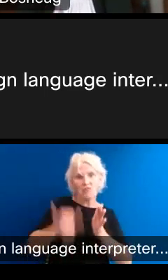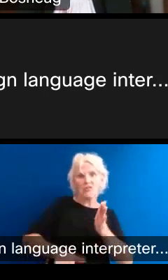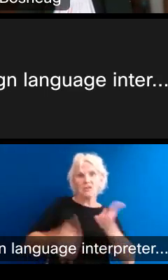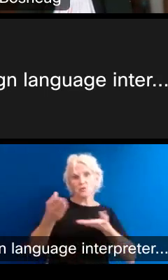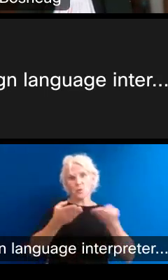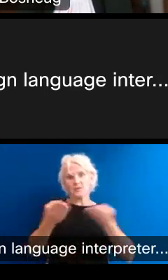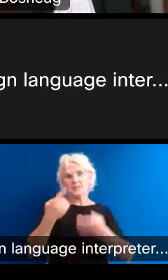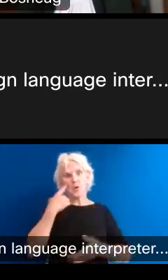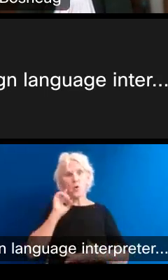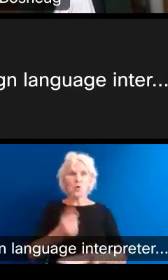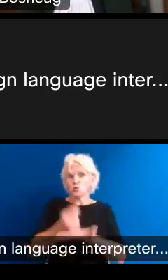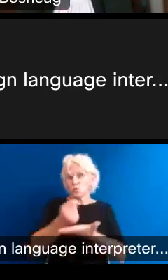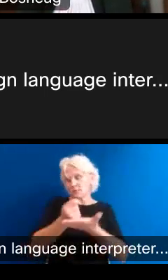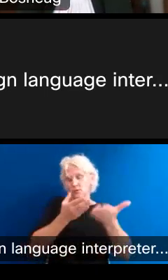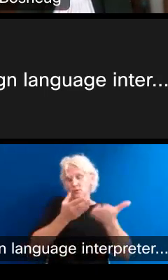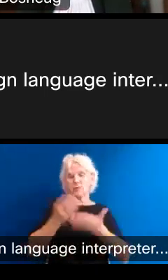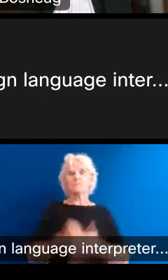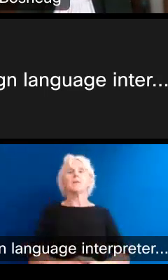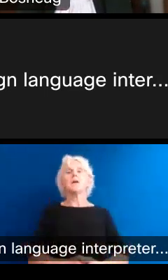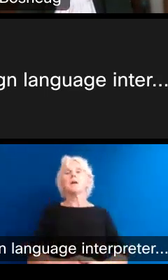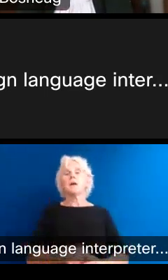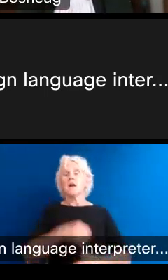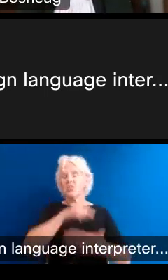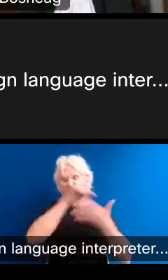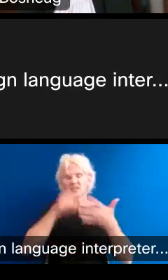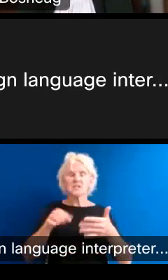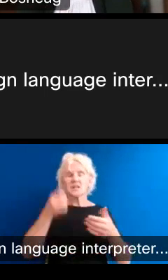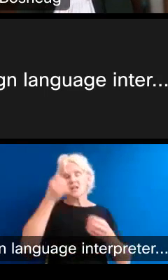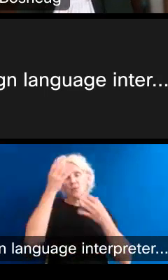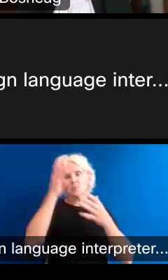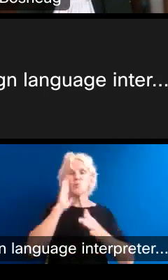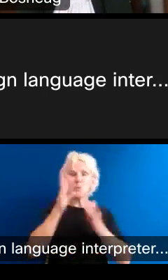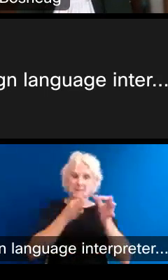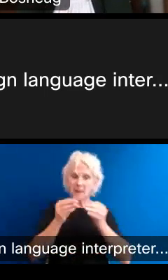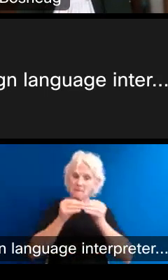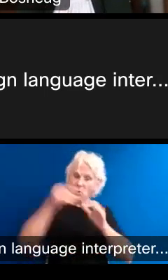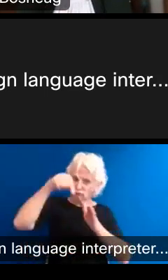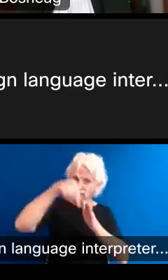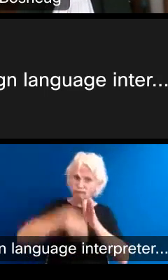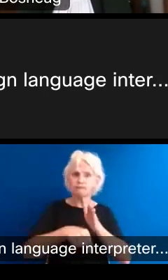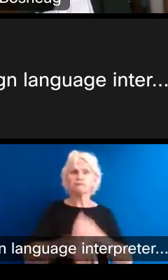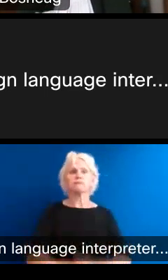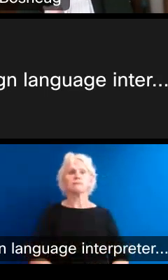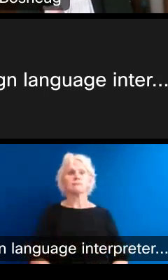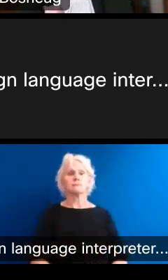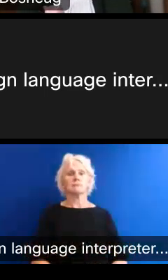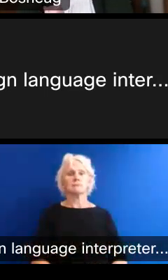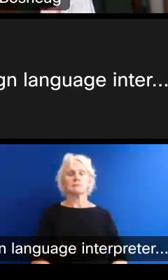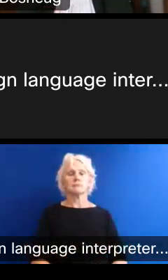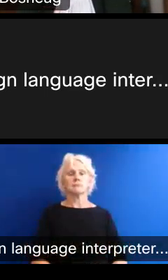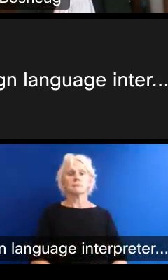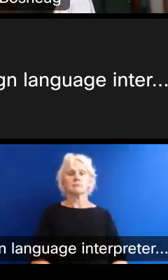this is some of the information that we're going to be touching on and explaining more.